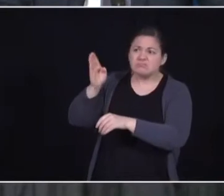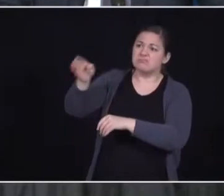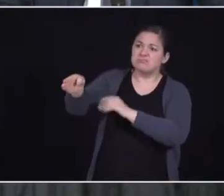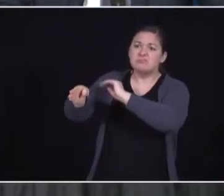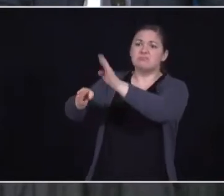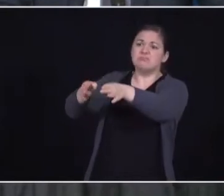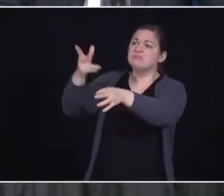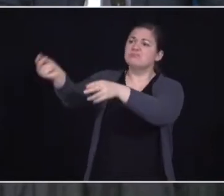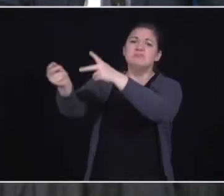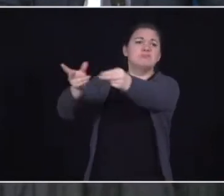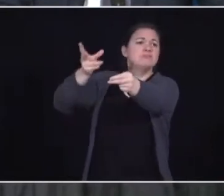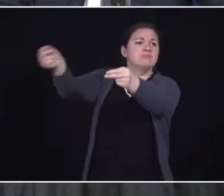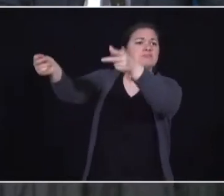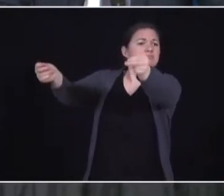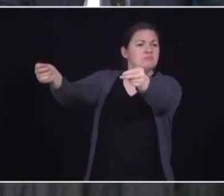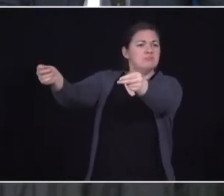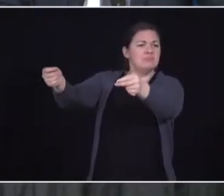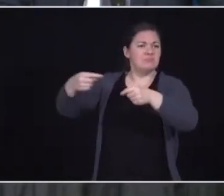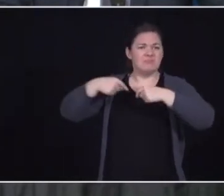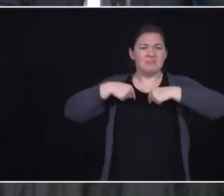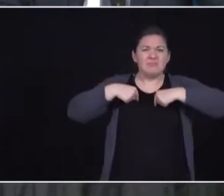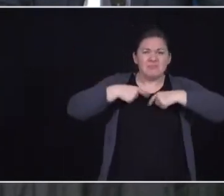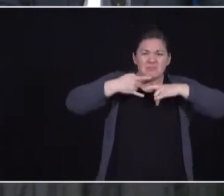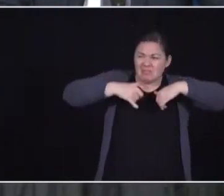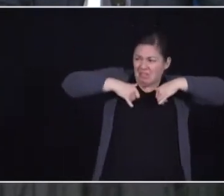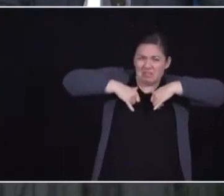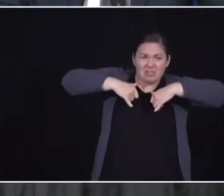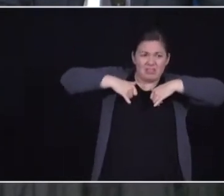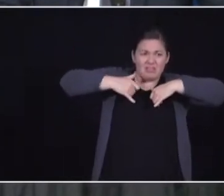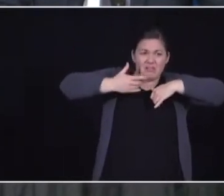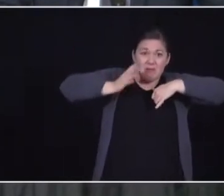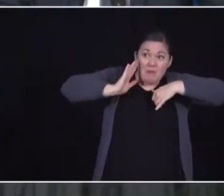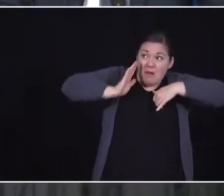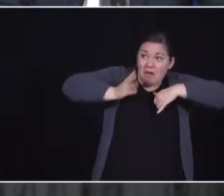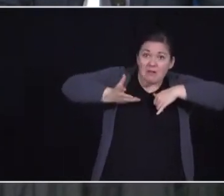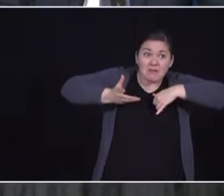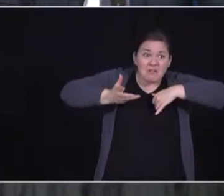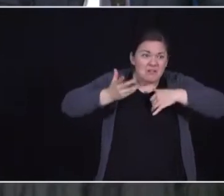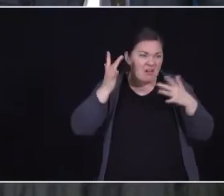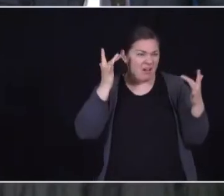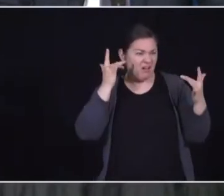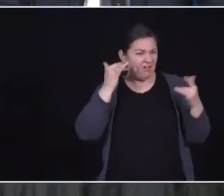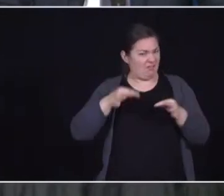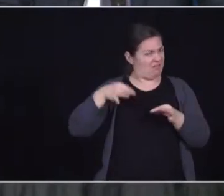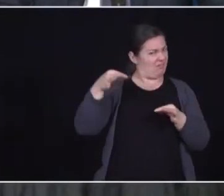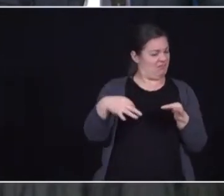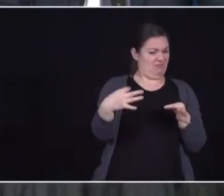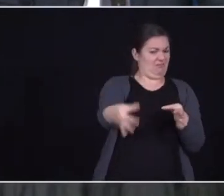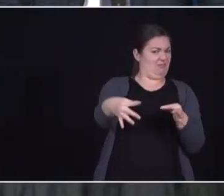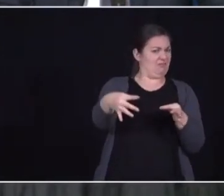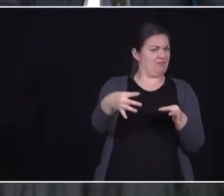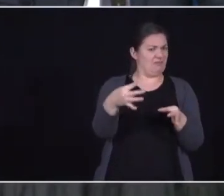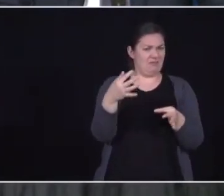condition. In Québec for example they got the vaccine the same time as us and they got it delivered